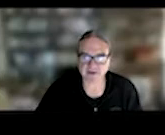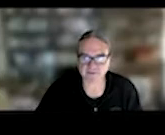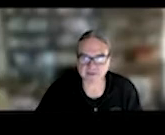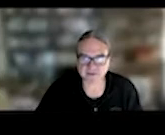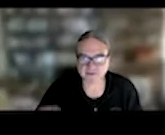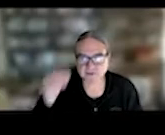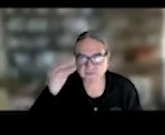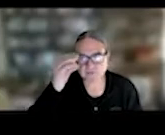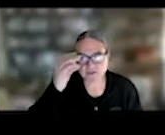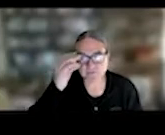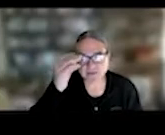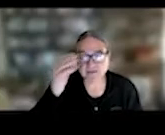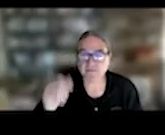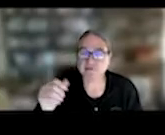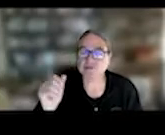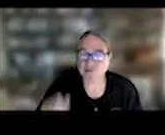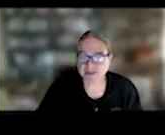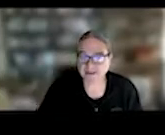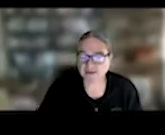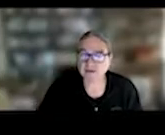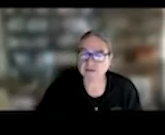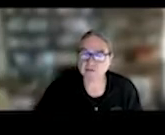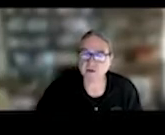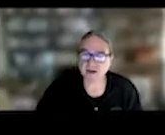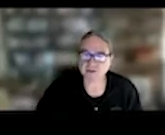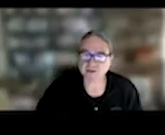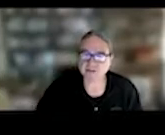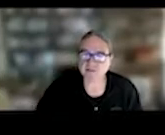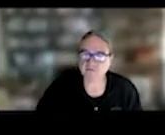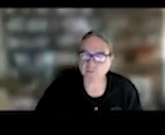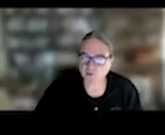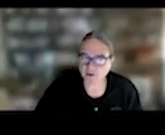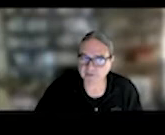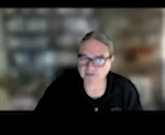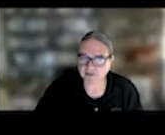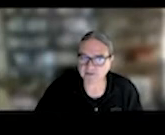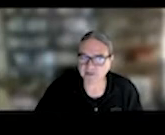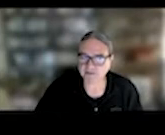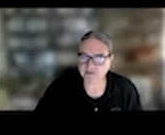health issues. We did mental health screening. So not just self-reported mental health challenges,